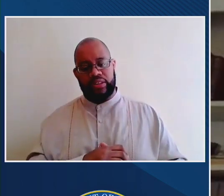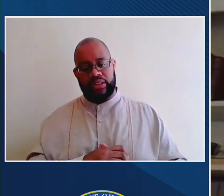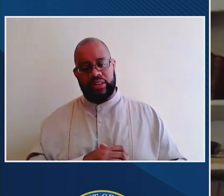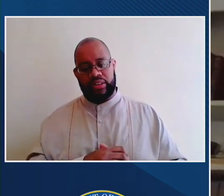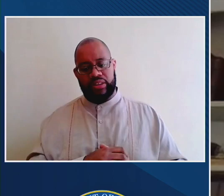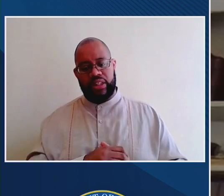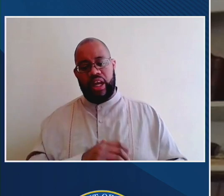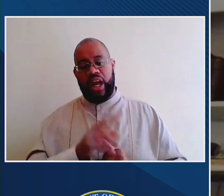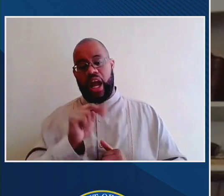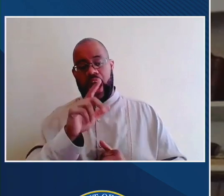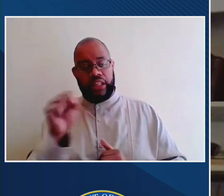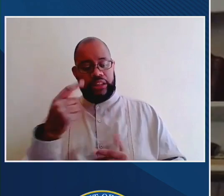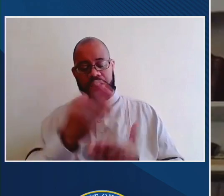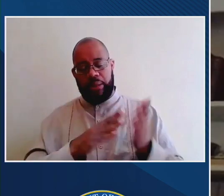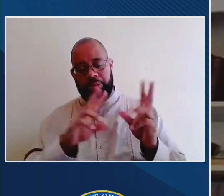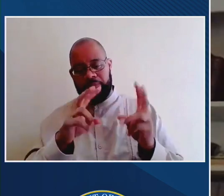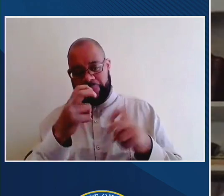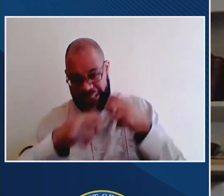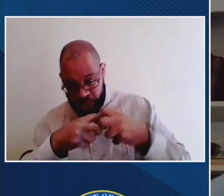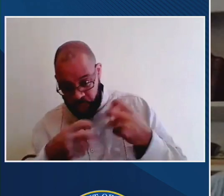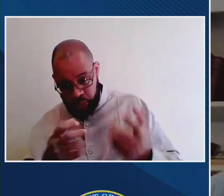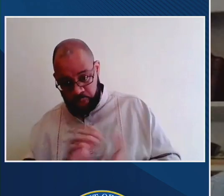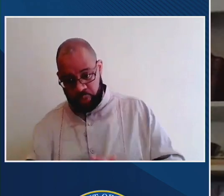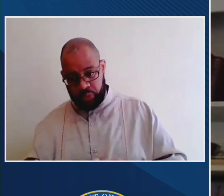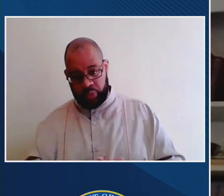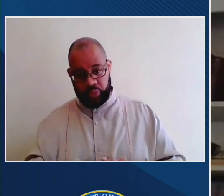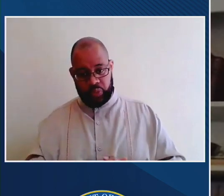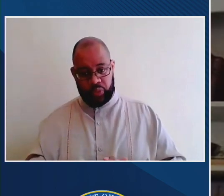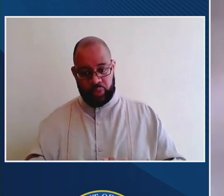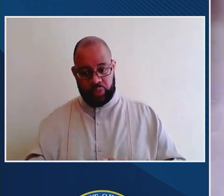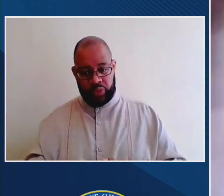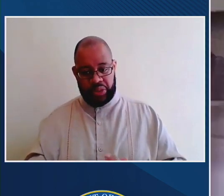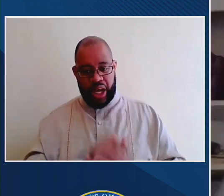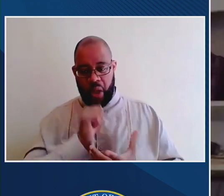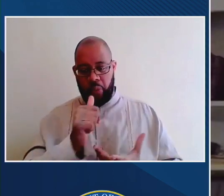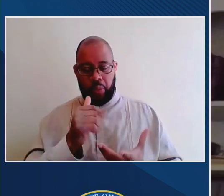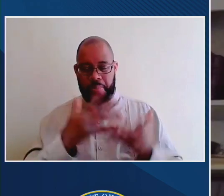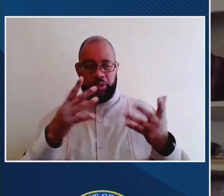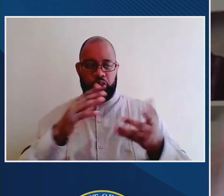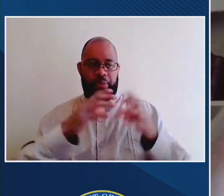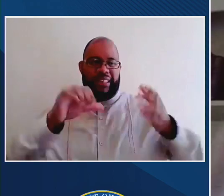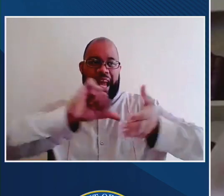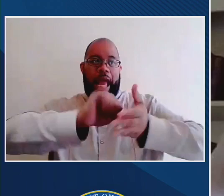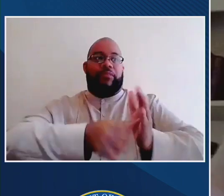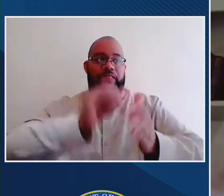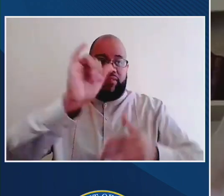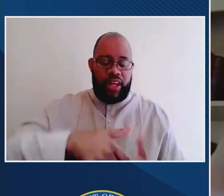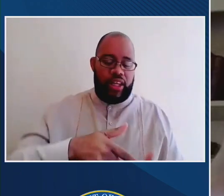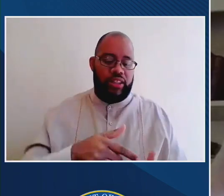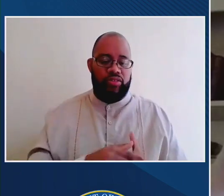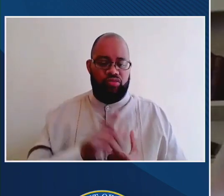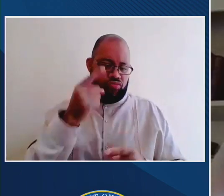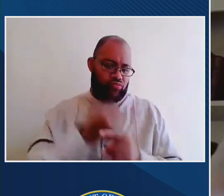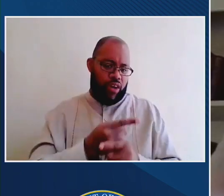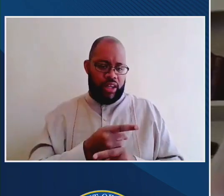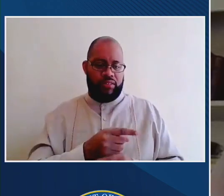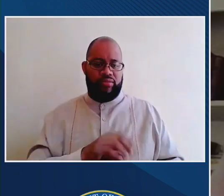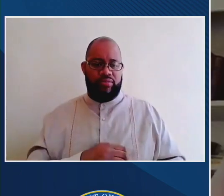not, let's say, I don't want to put too much emphasis on that. Yeah. You're right, Carolyn but I think we